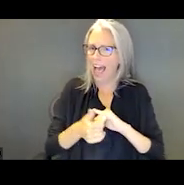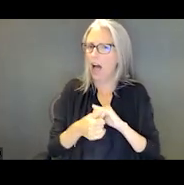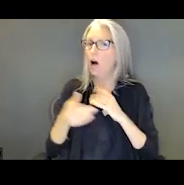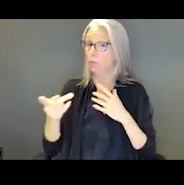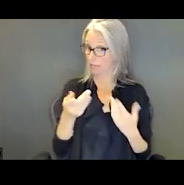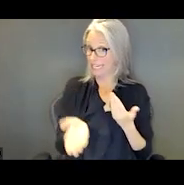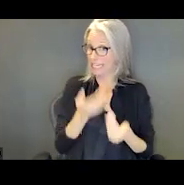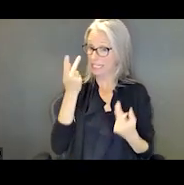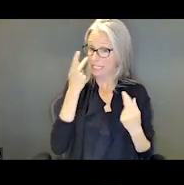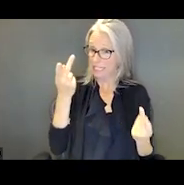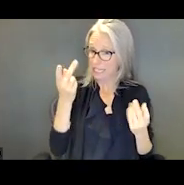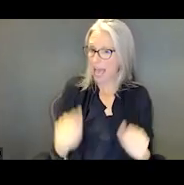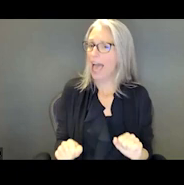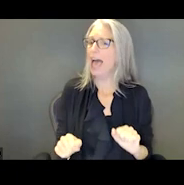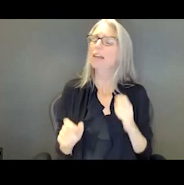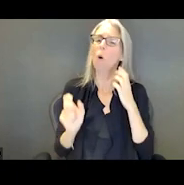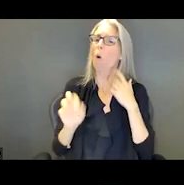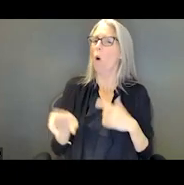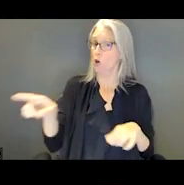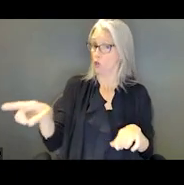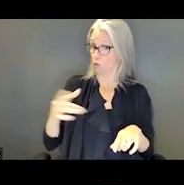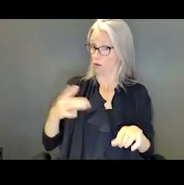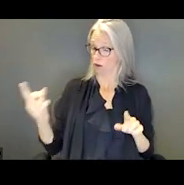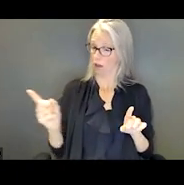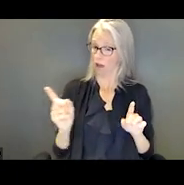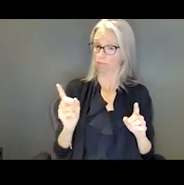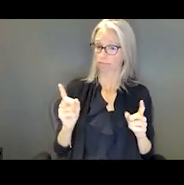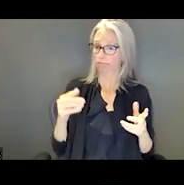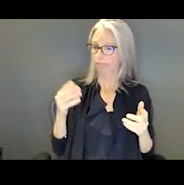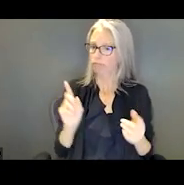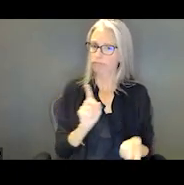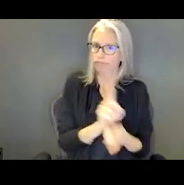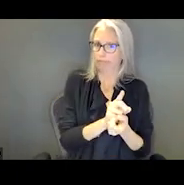Our first finding highlights how crucial providing access to key features and outdoor spaces